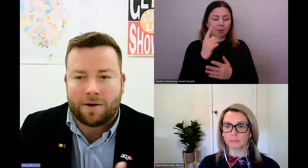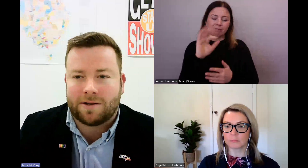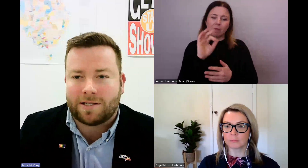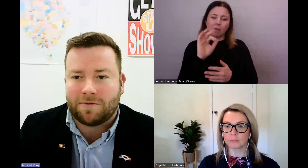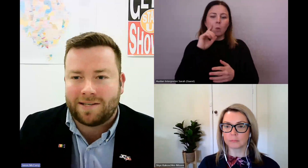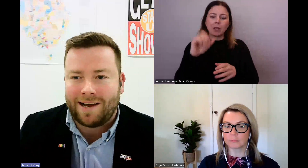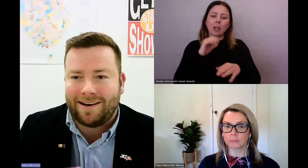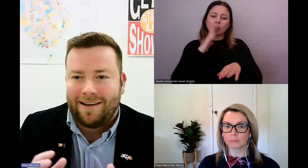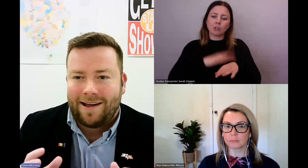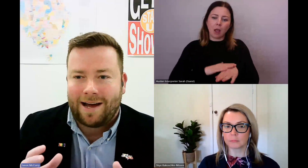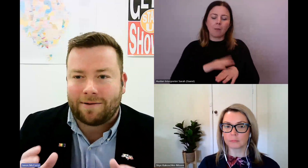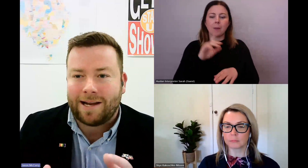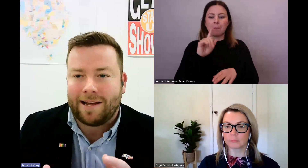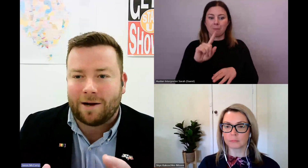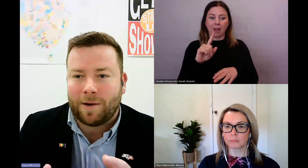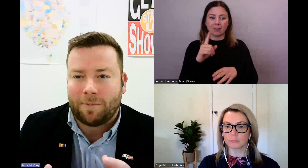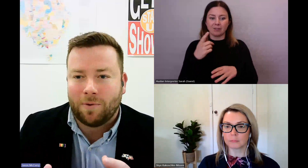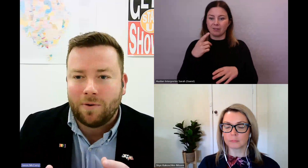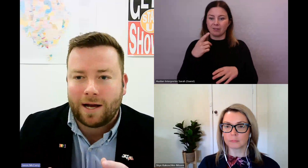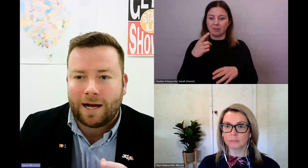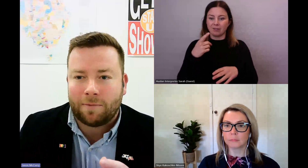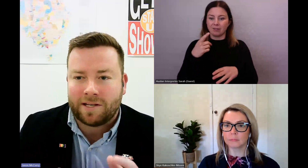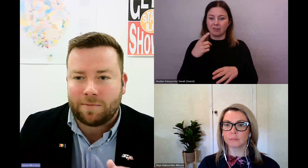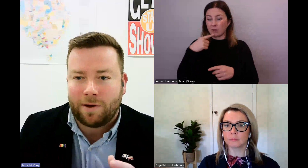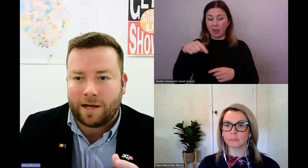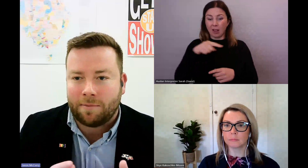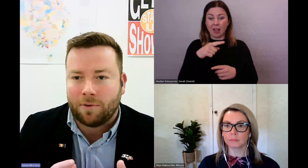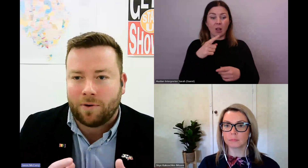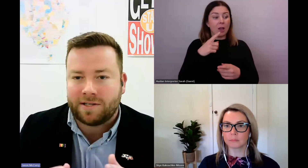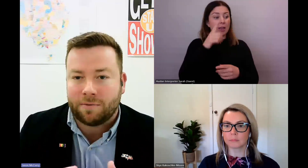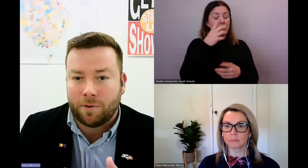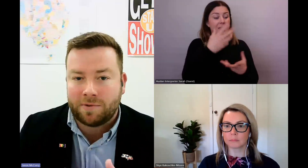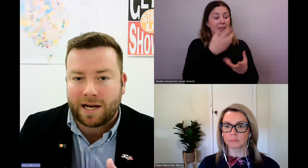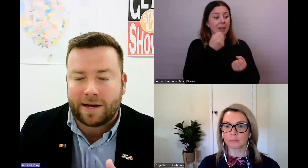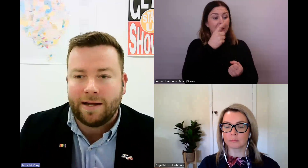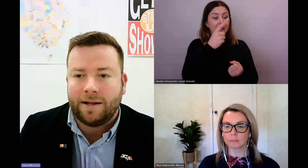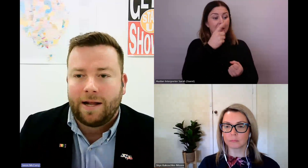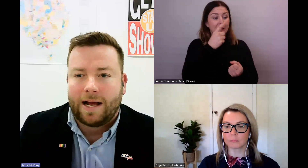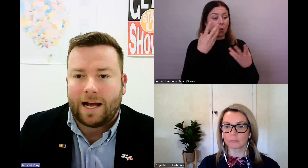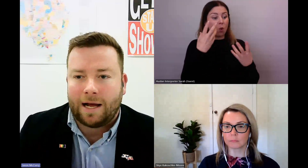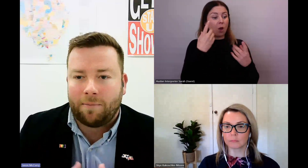co-designers have said, getting young people with disability and employees in the room together